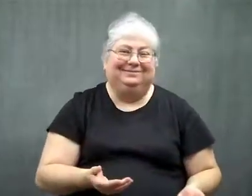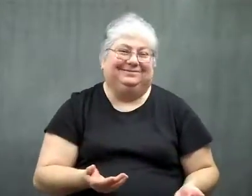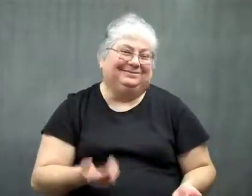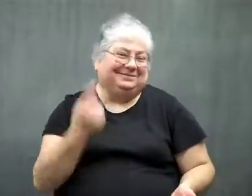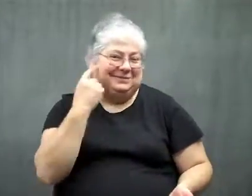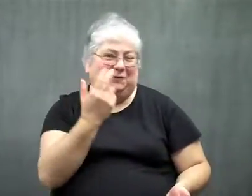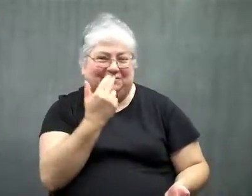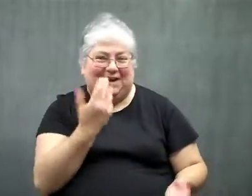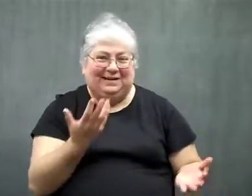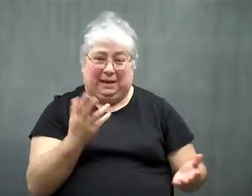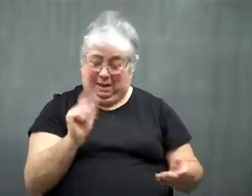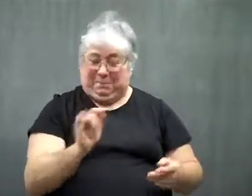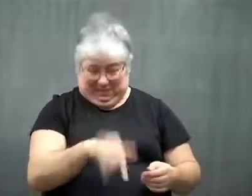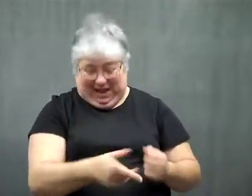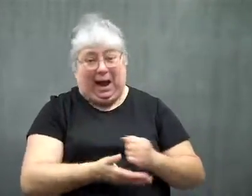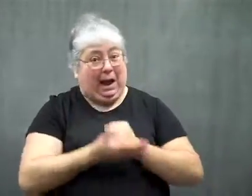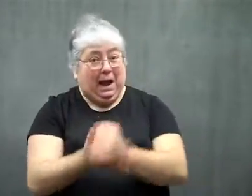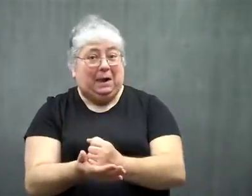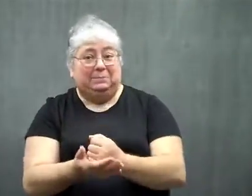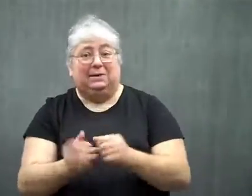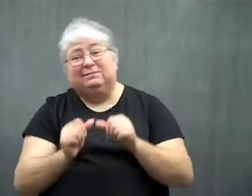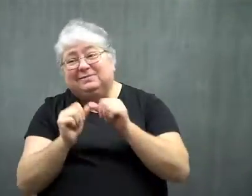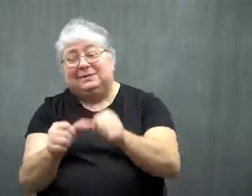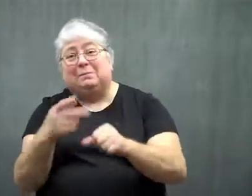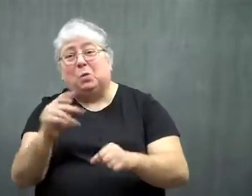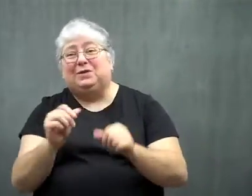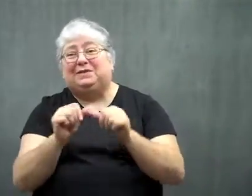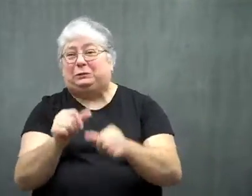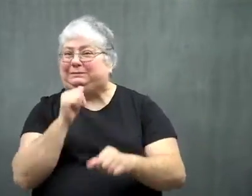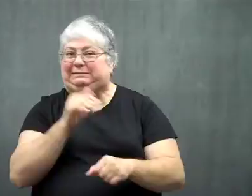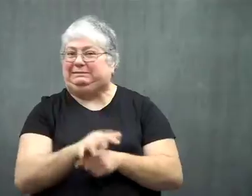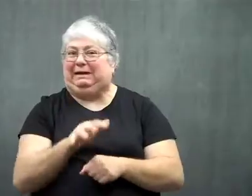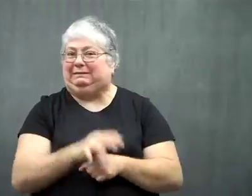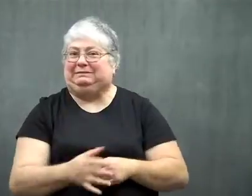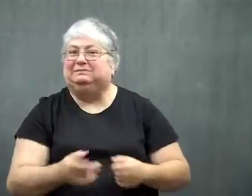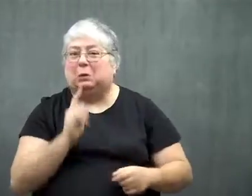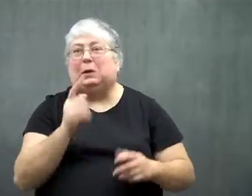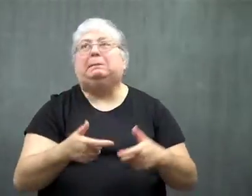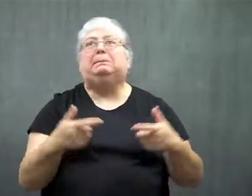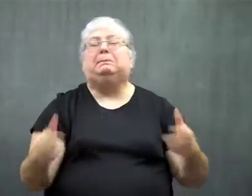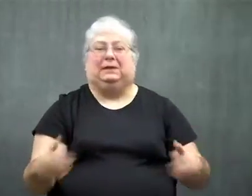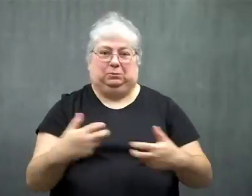That's funny, but it won't be enough. The Postal Service has some serious problems.